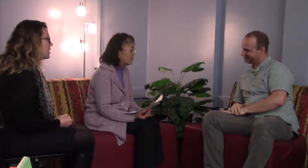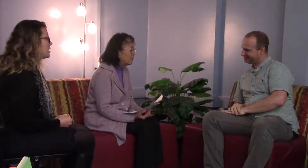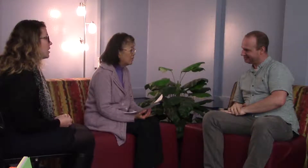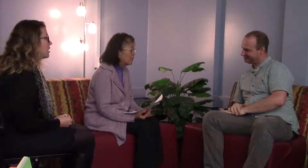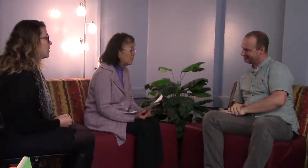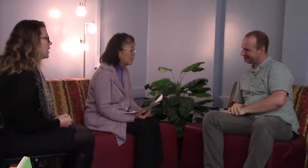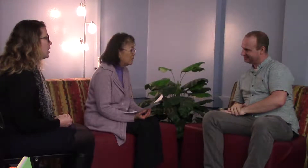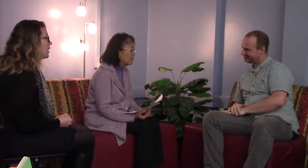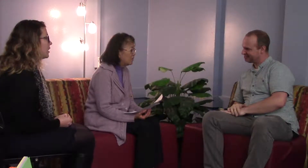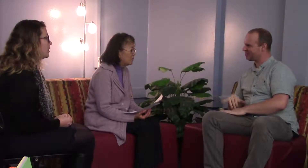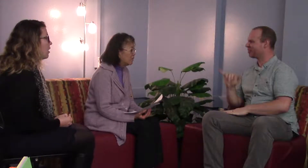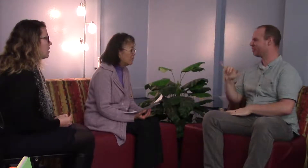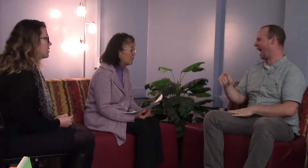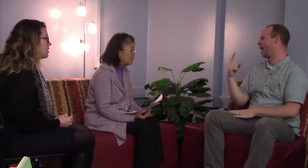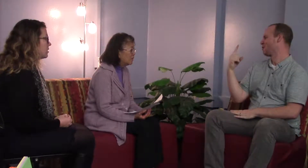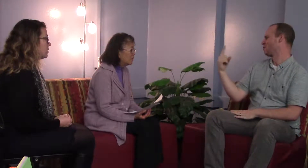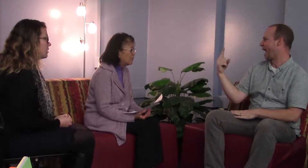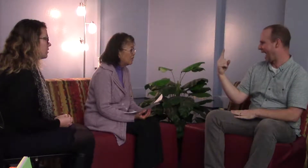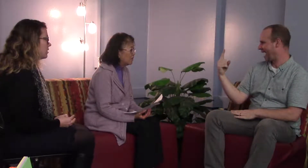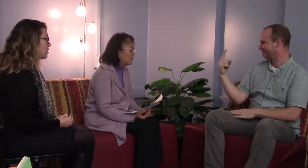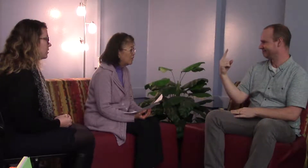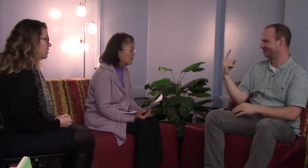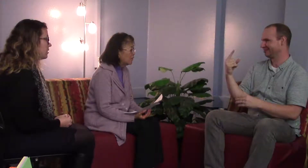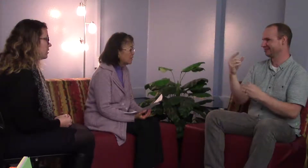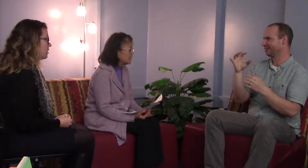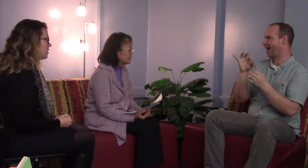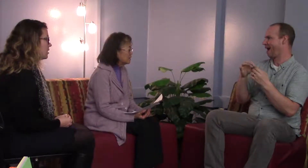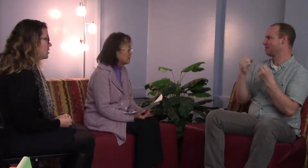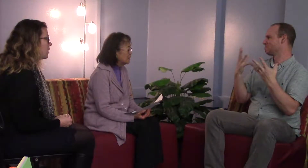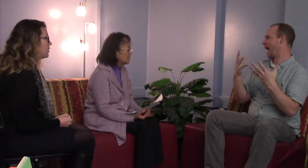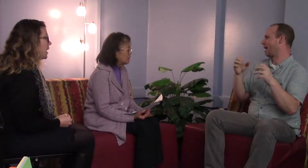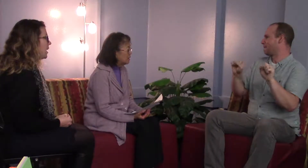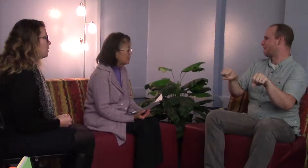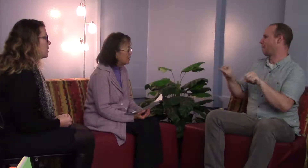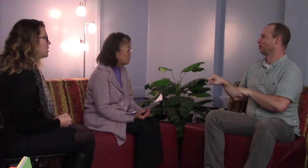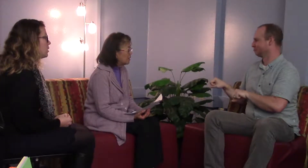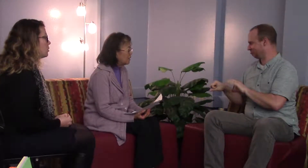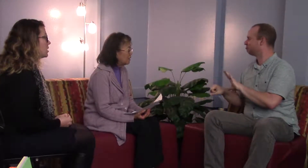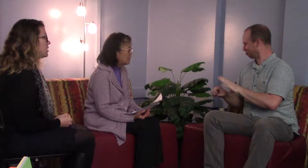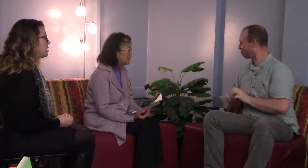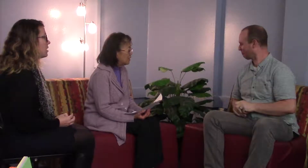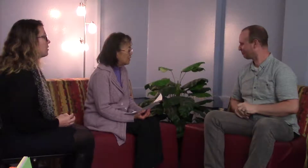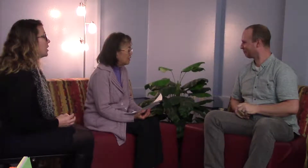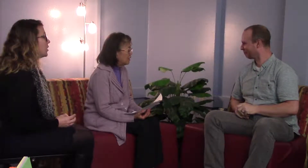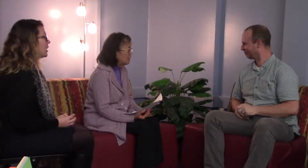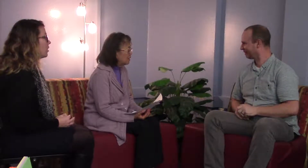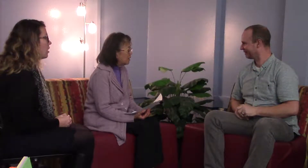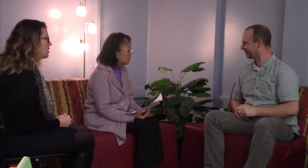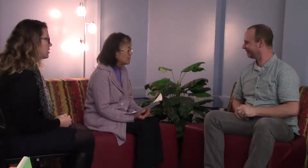instead of hearing loss. "Deaf gain" is used instead of "hearing loss."